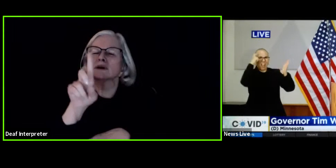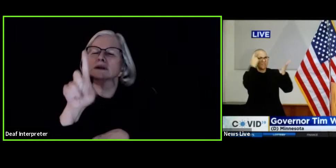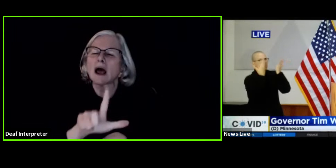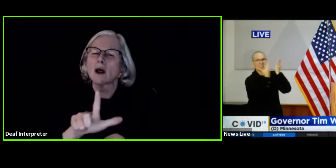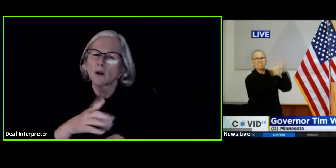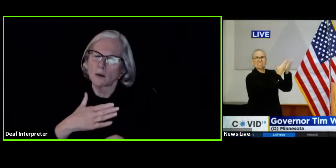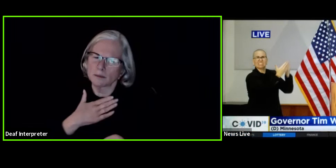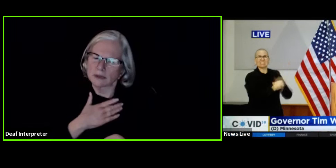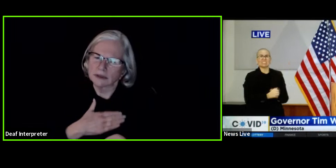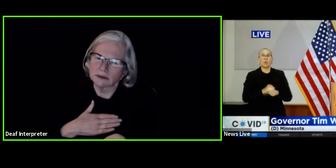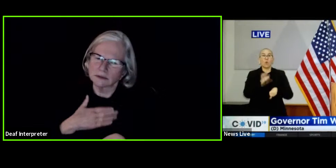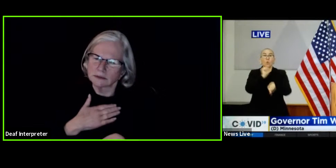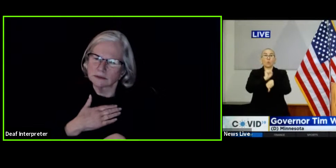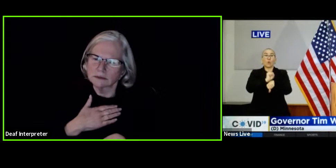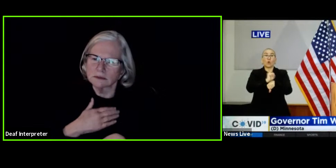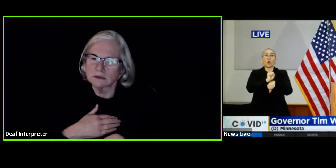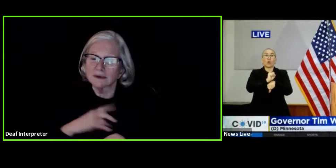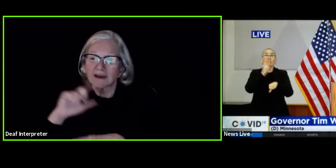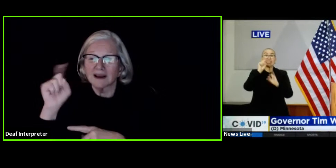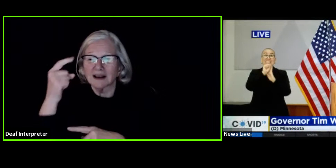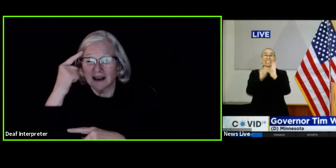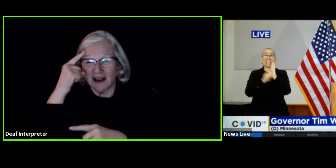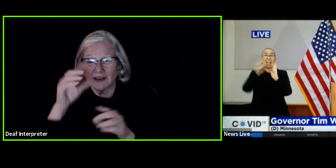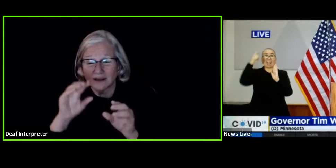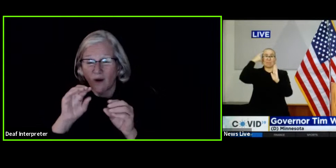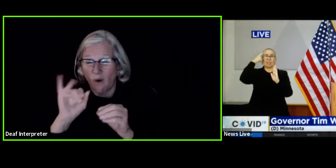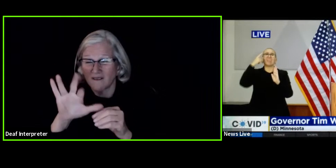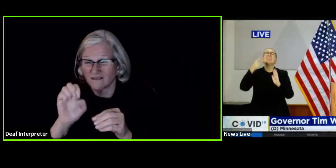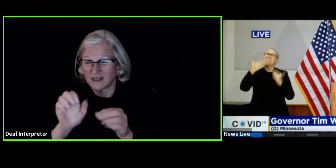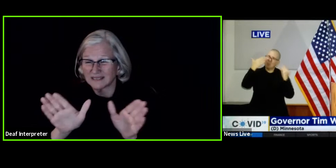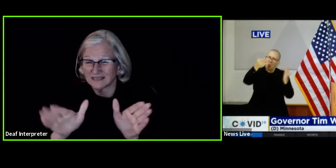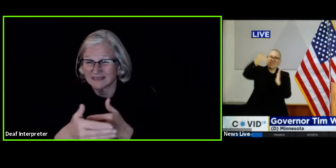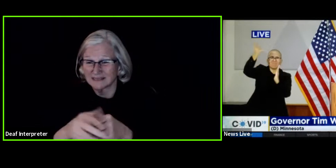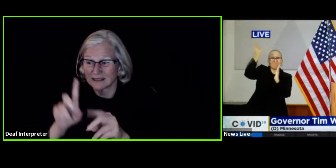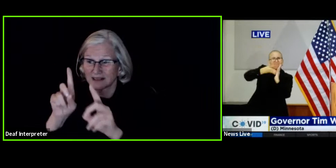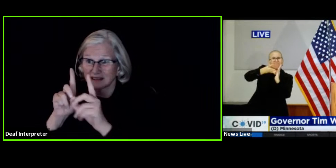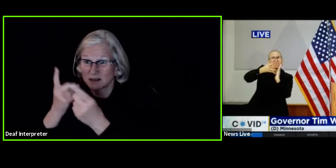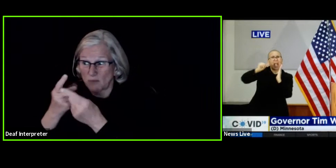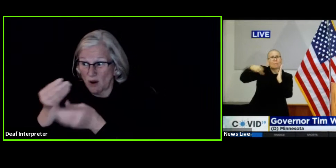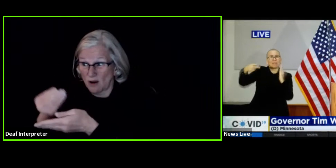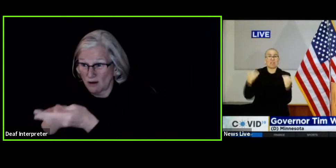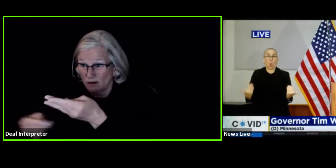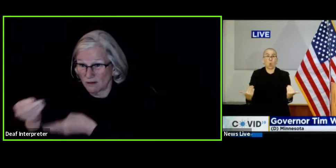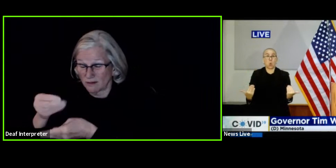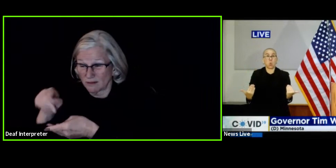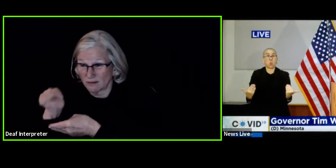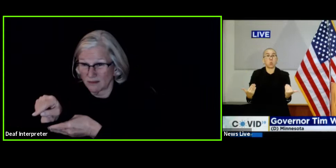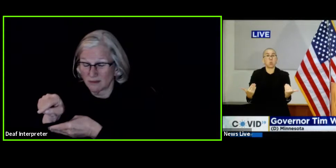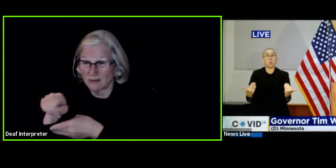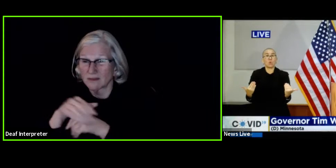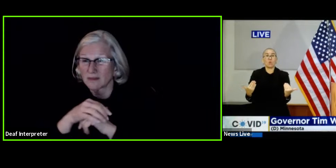OFFICE IN THIS ROOM AND DEPARTMENT OF REVENUE. I'M GOING TO GUESS AND HOPE THAT THEY WERE DOWNLOADING AS WE WERE SPEAKING, THIS APP, SOME OF YOU IN THIS